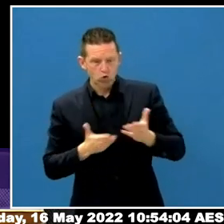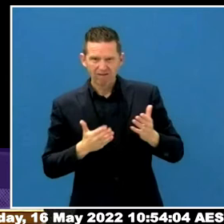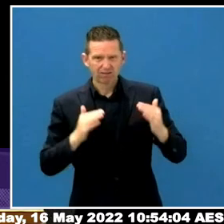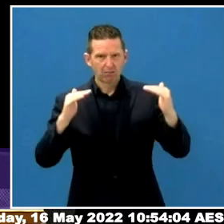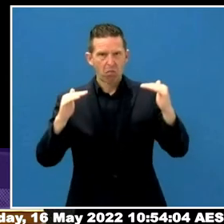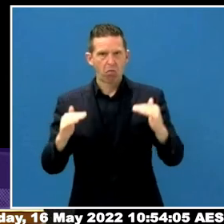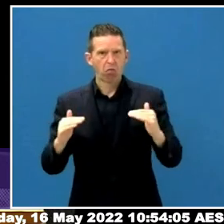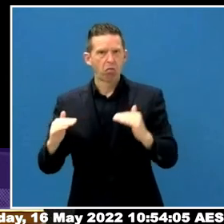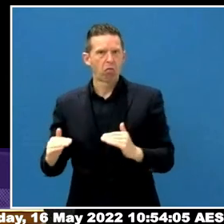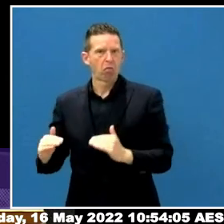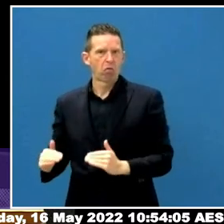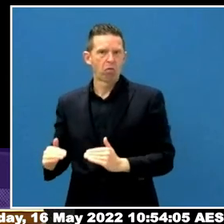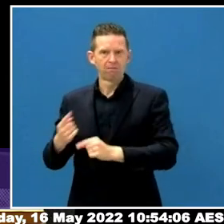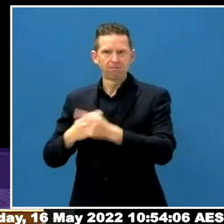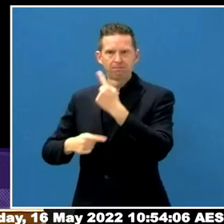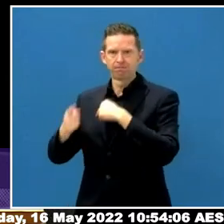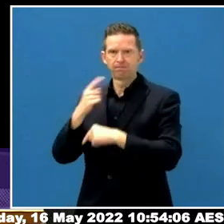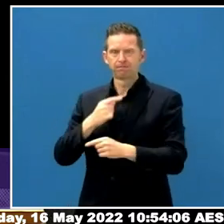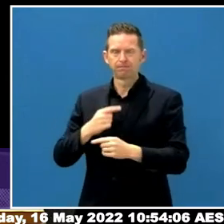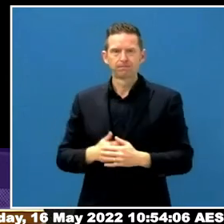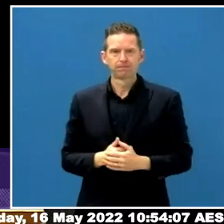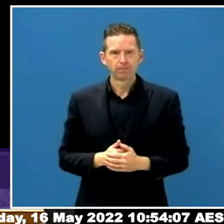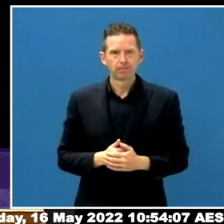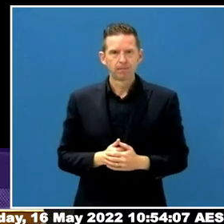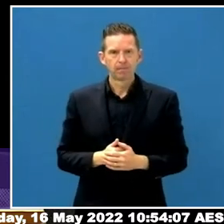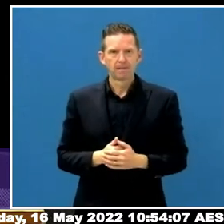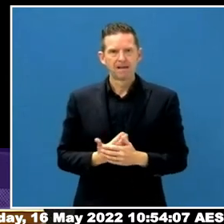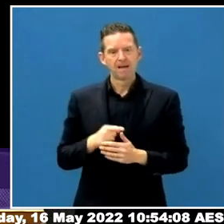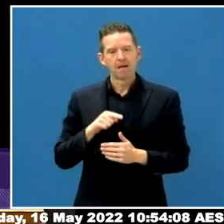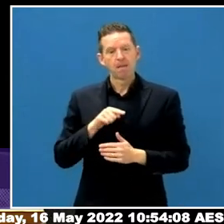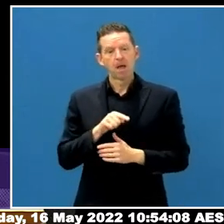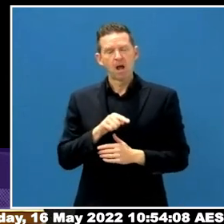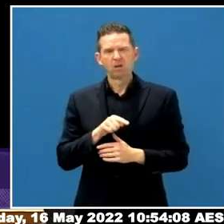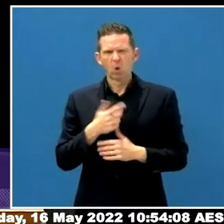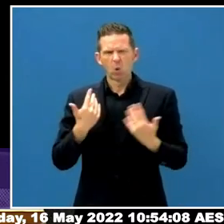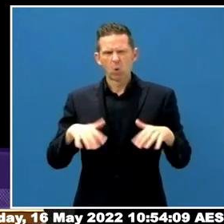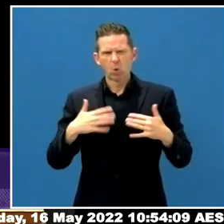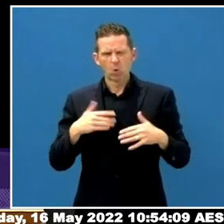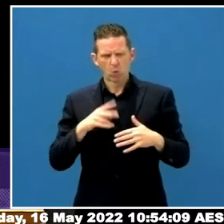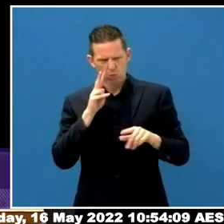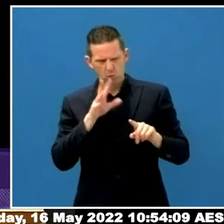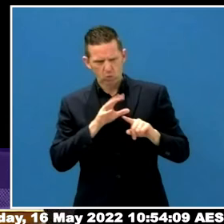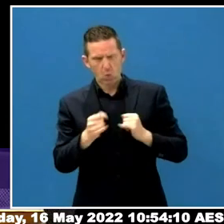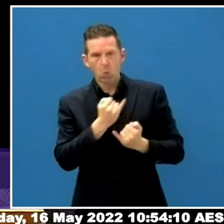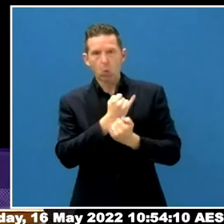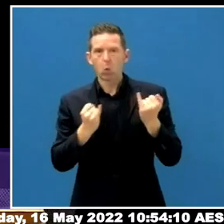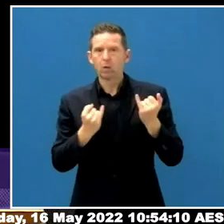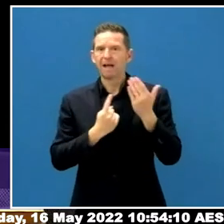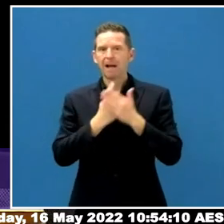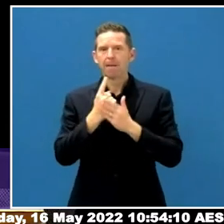As I have alluded to already, these concerns became particularly acute following the death of Merna Aprem in 2019.